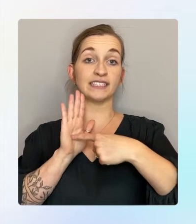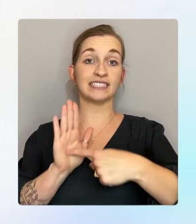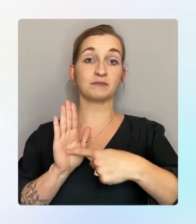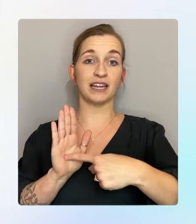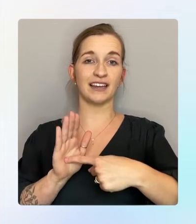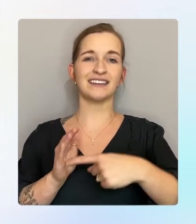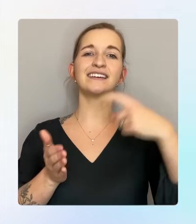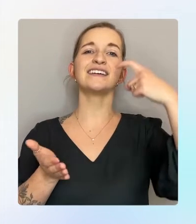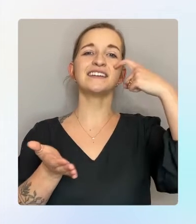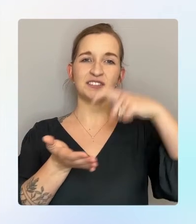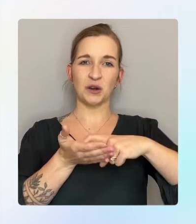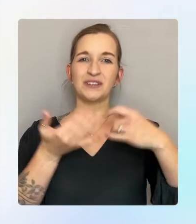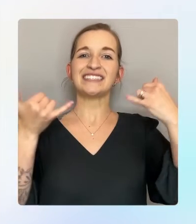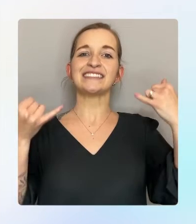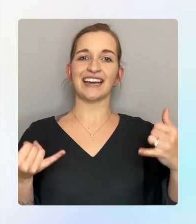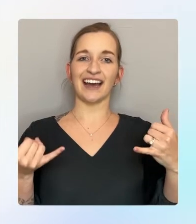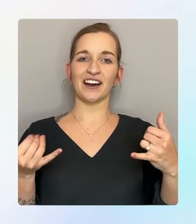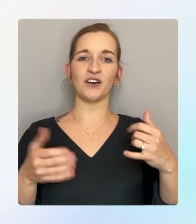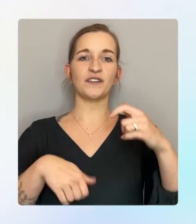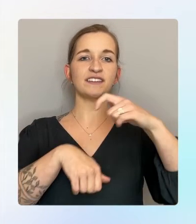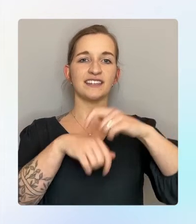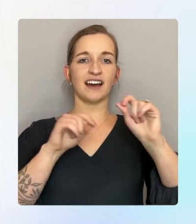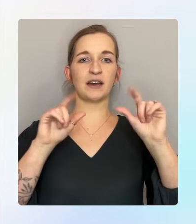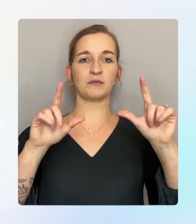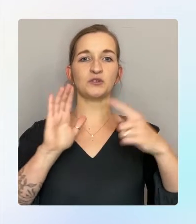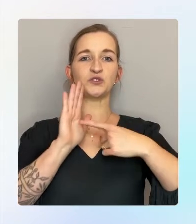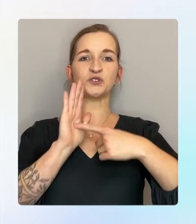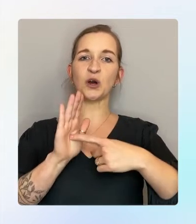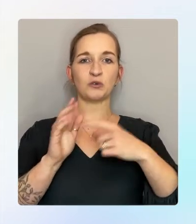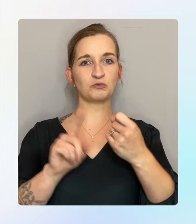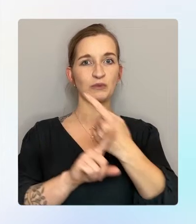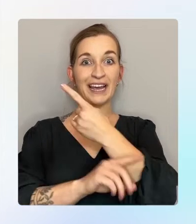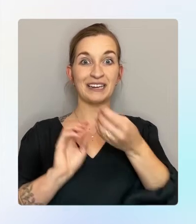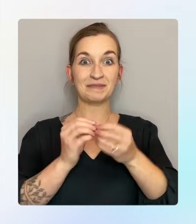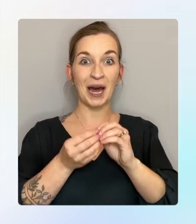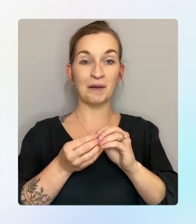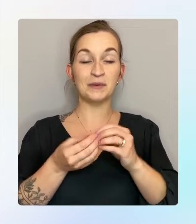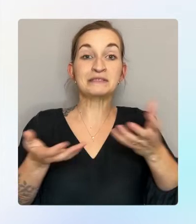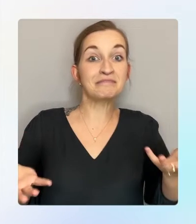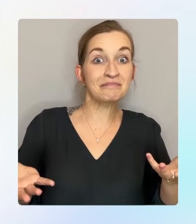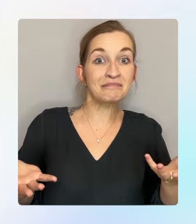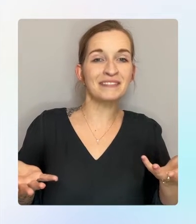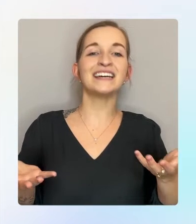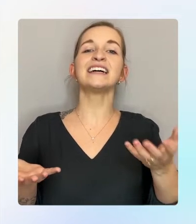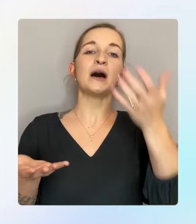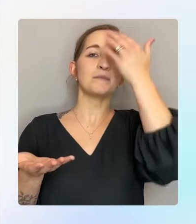Notice how the timer is now displaying random digits. How fun. That's because we're not yet specifying